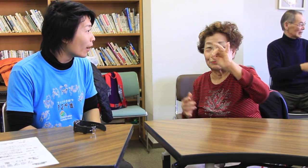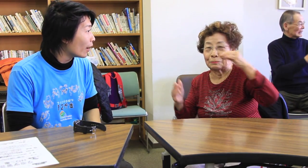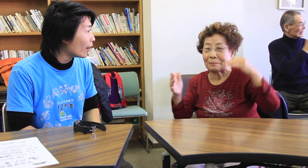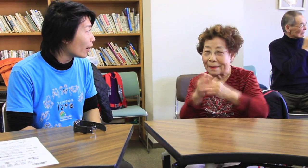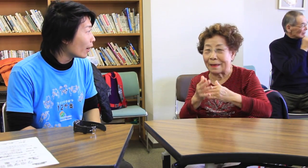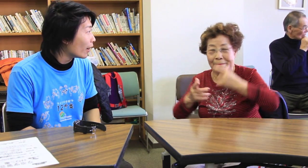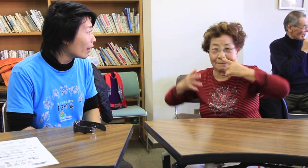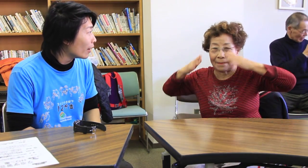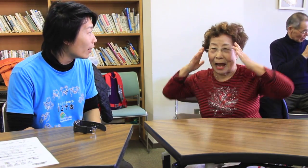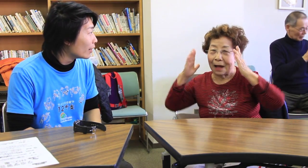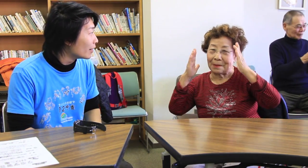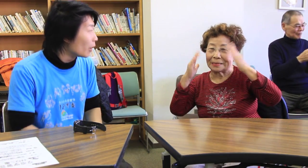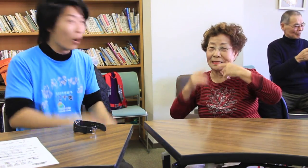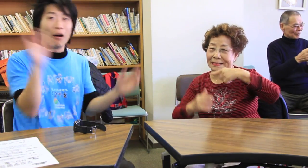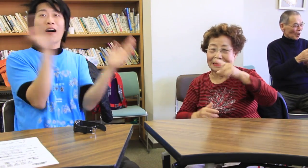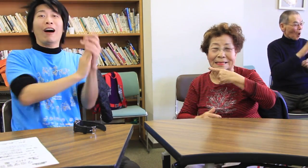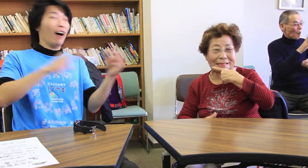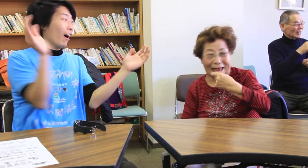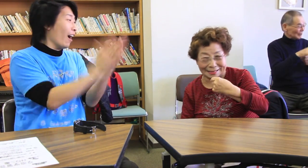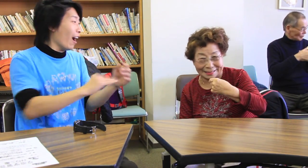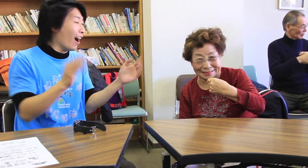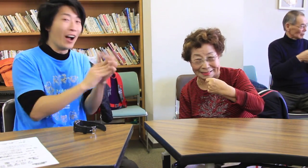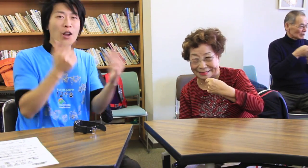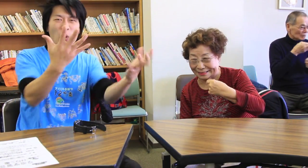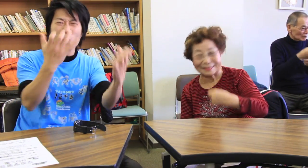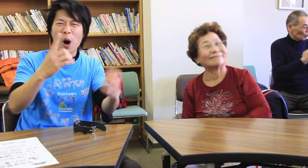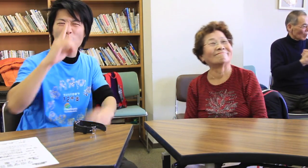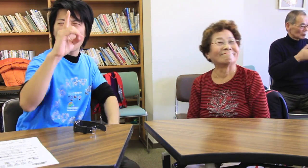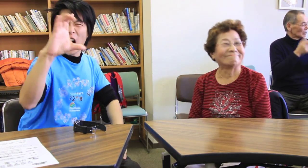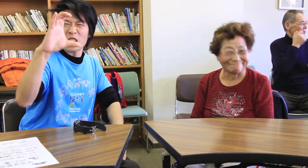Homae-san: I want to live up to 100-years-old!